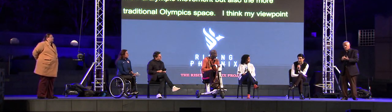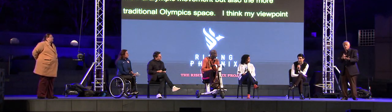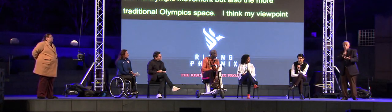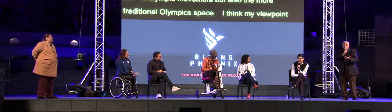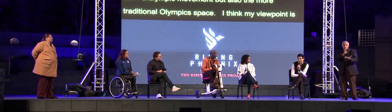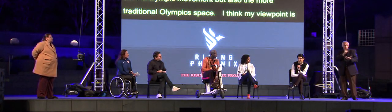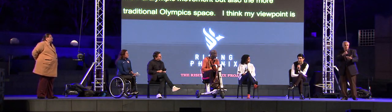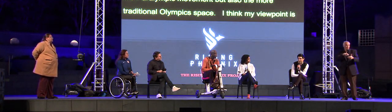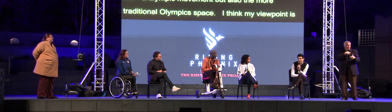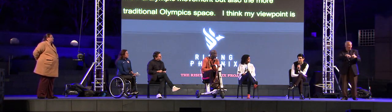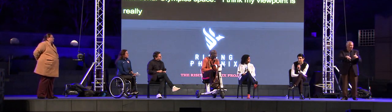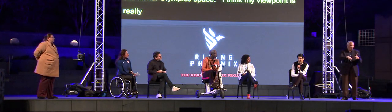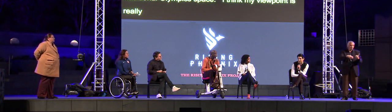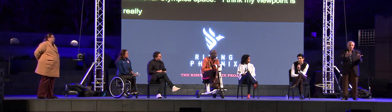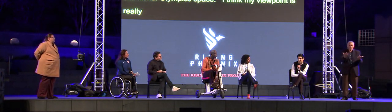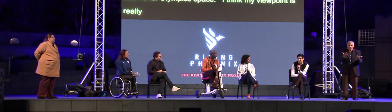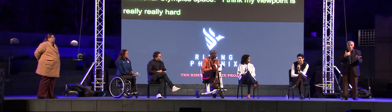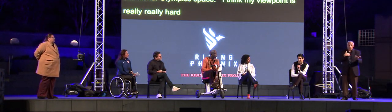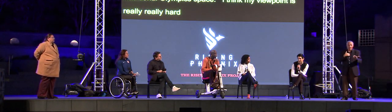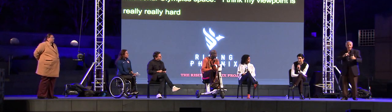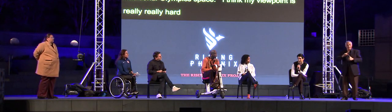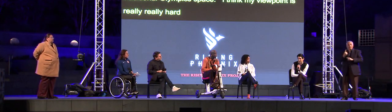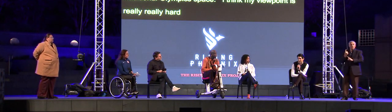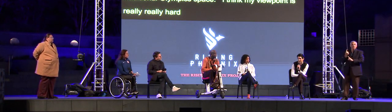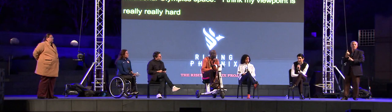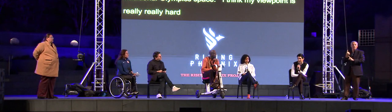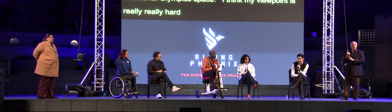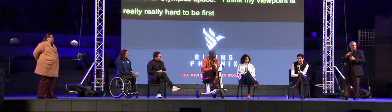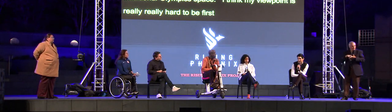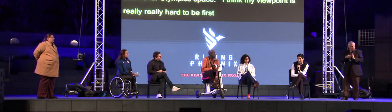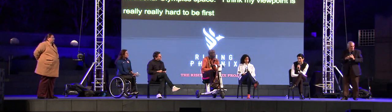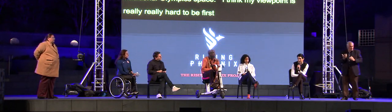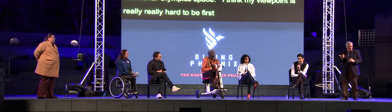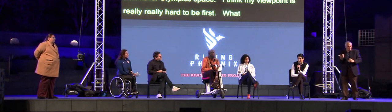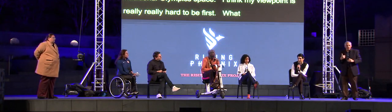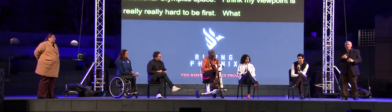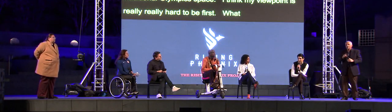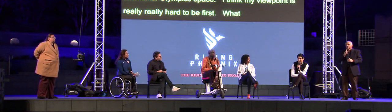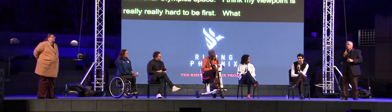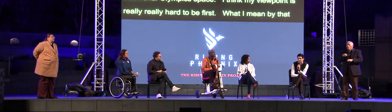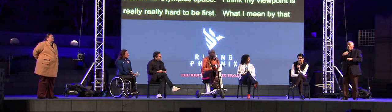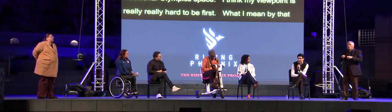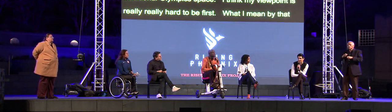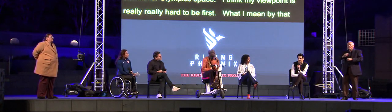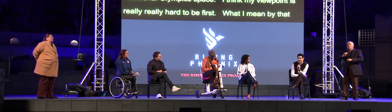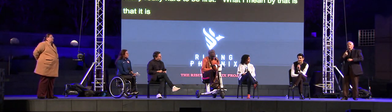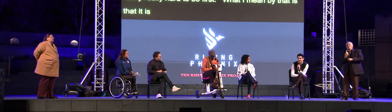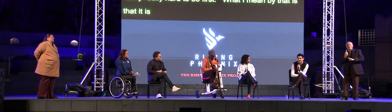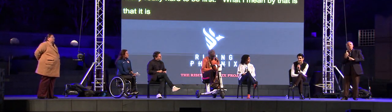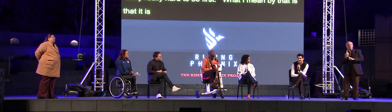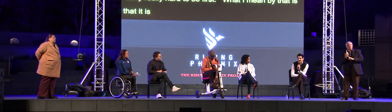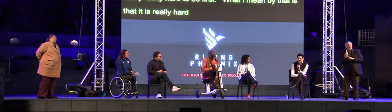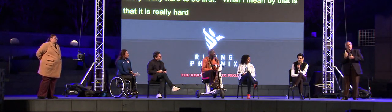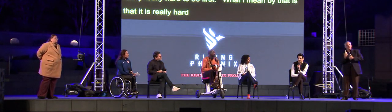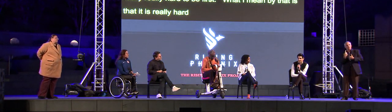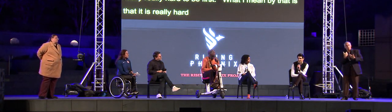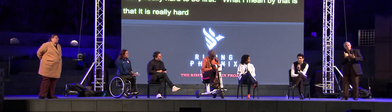hard to be first. And what I mean by that is it's really hard to be the first one to sign up and raise